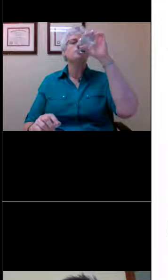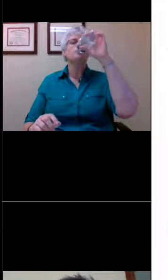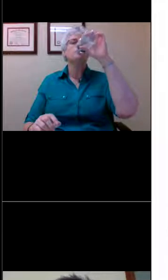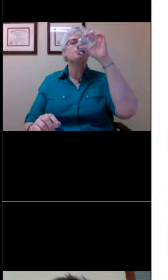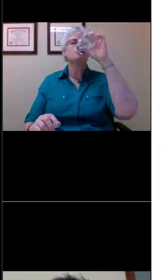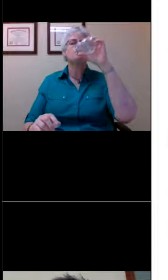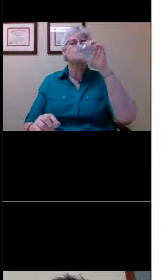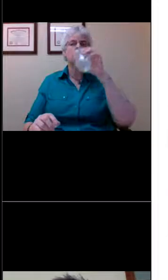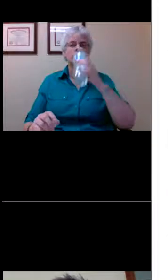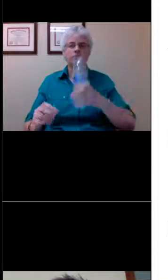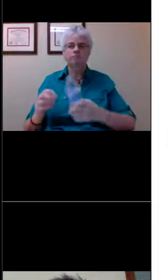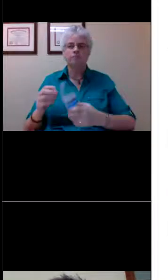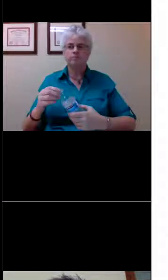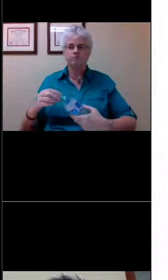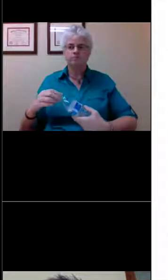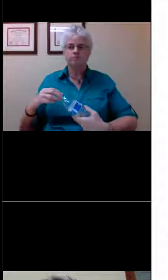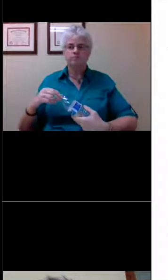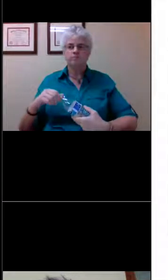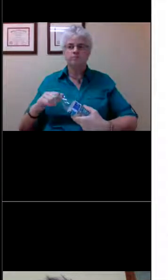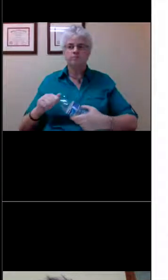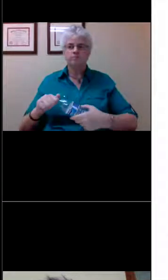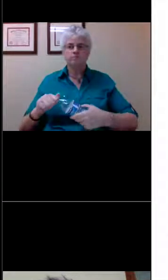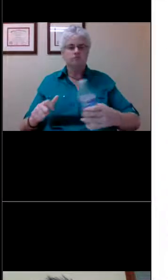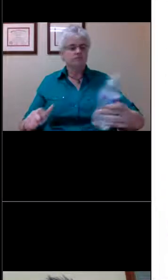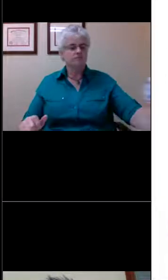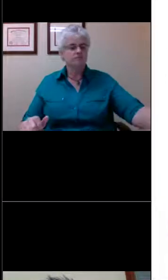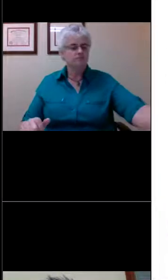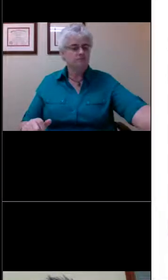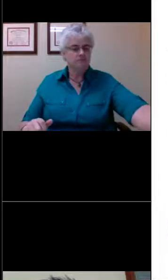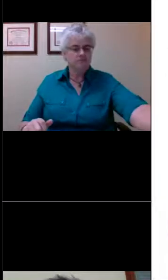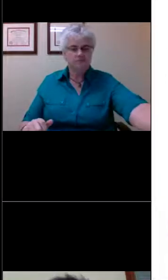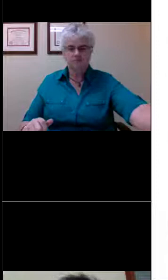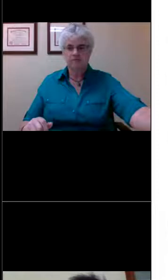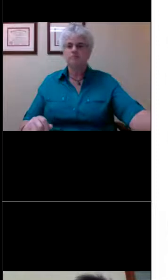bring you five more webinars this year. We really want to spark action and